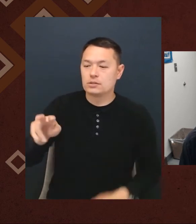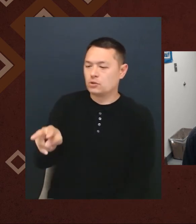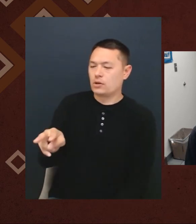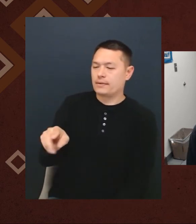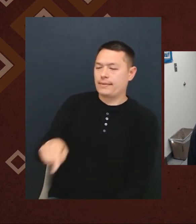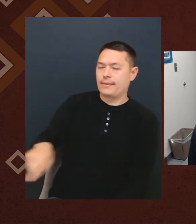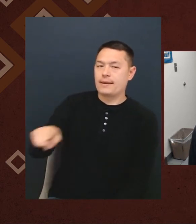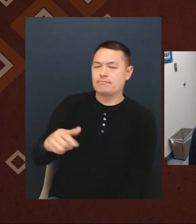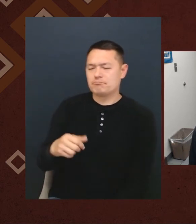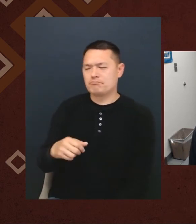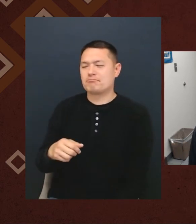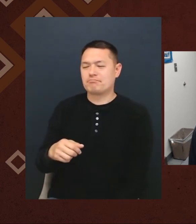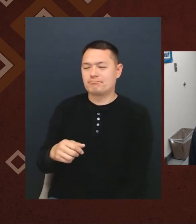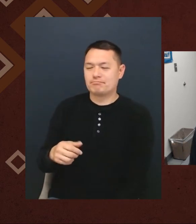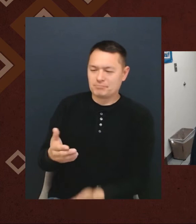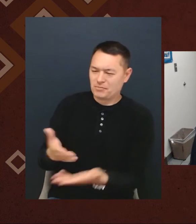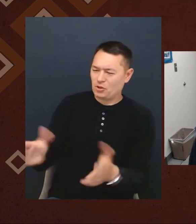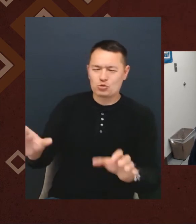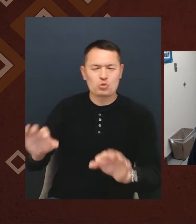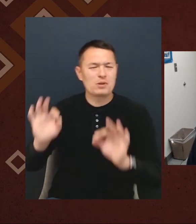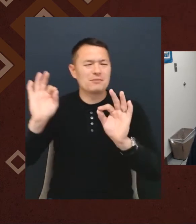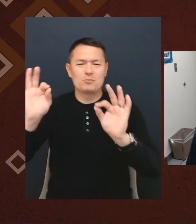as though Asians are doing well, as though Asians are